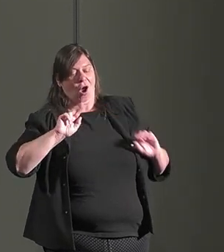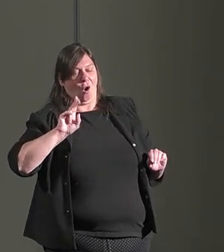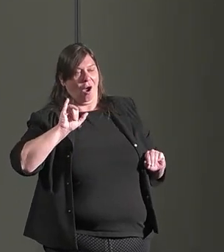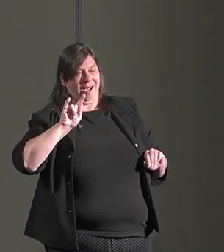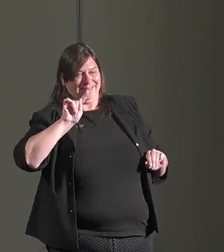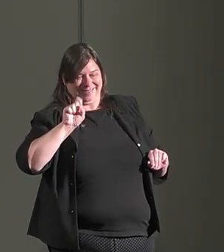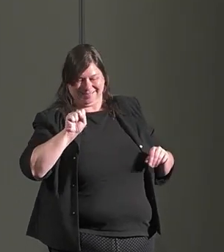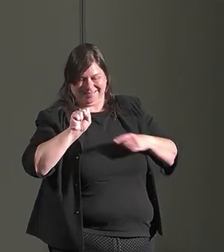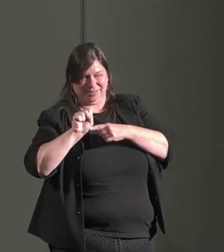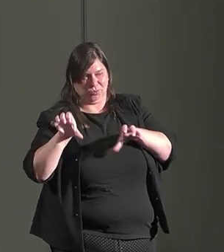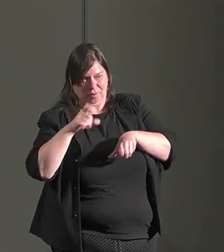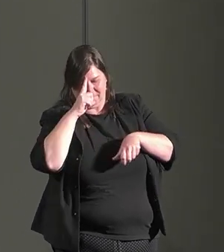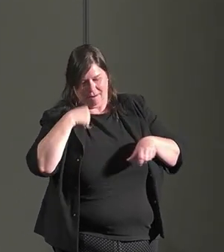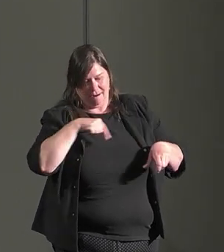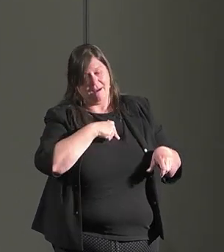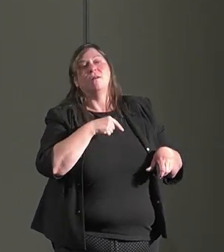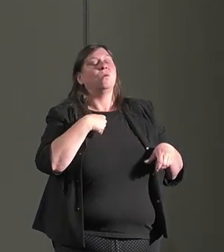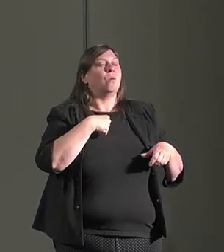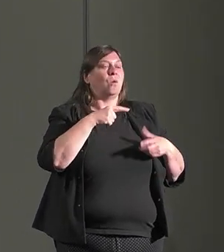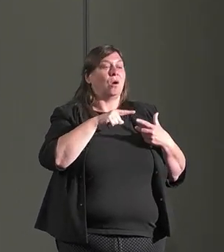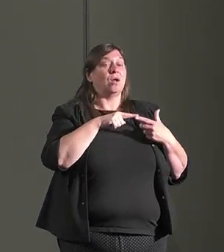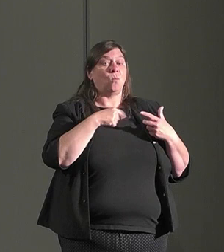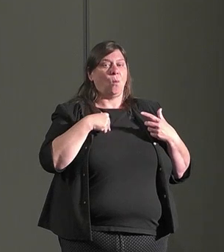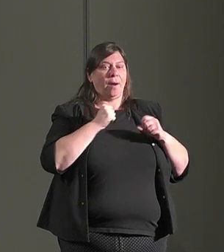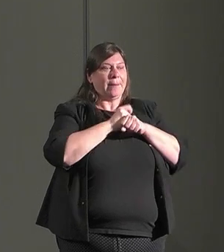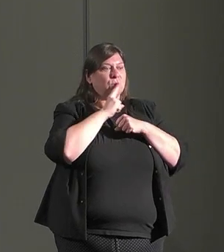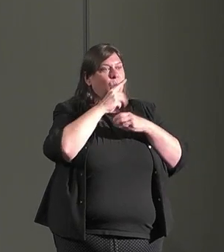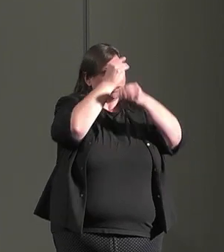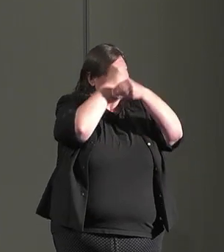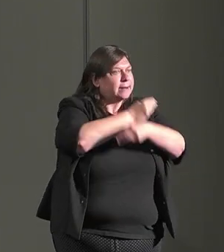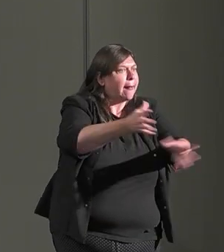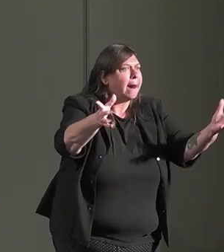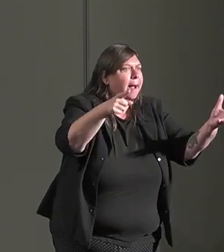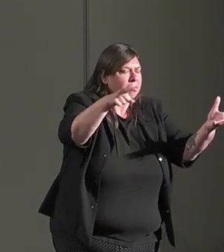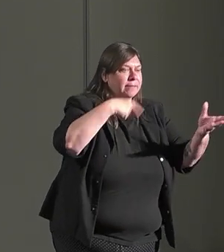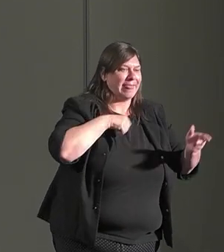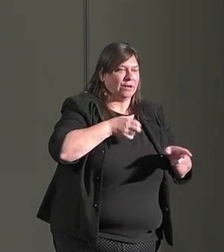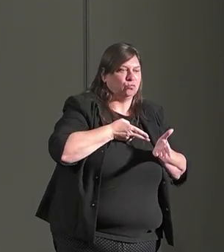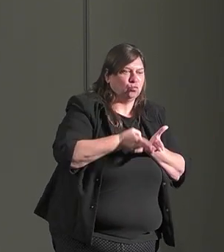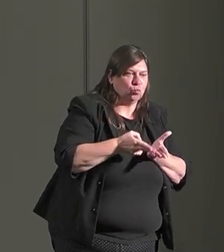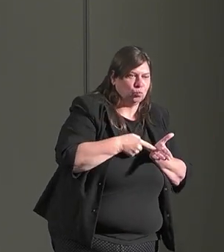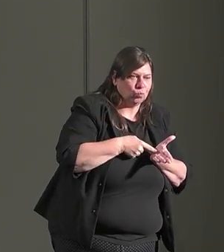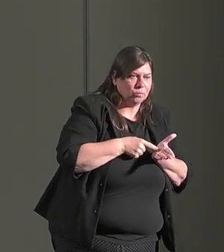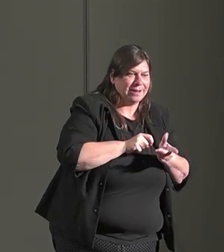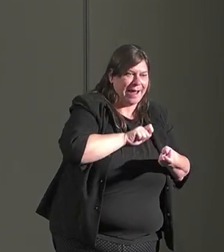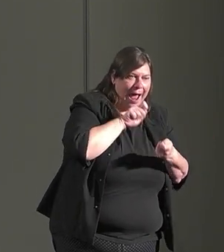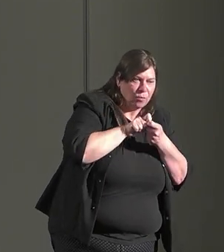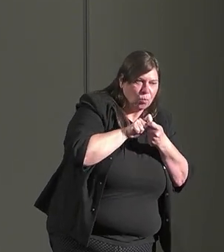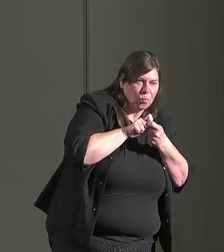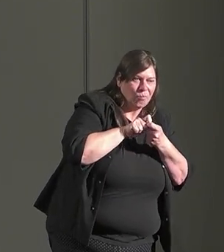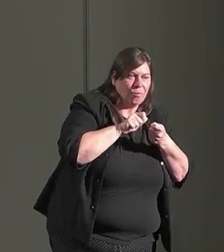to make sure what we tell the public is true and accurate and we don't make something up.